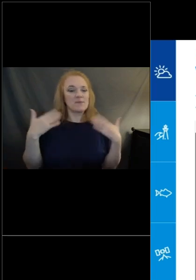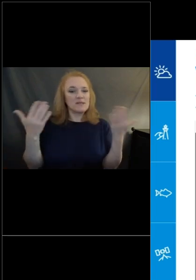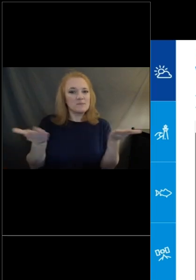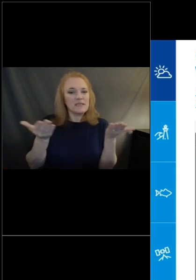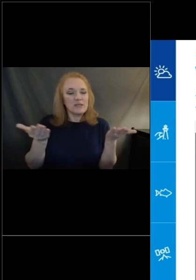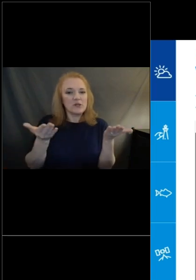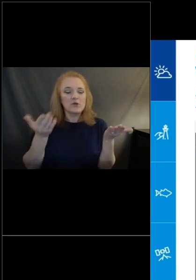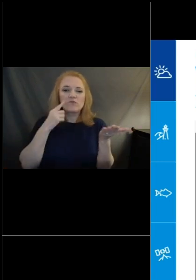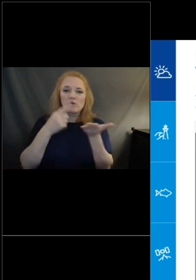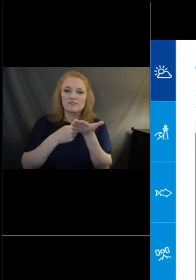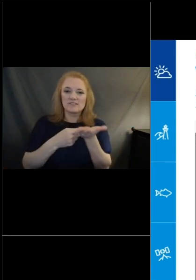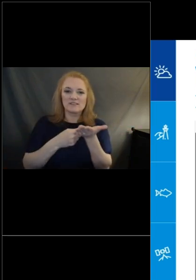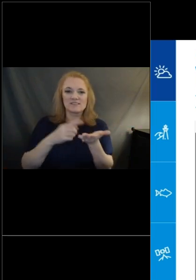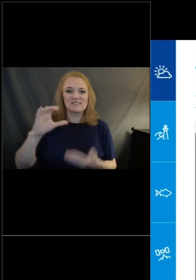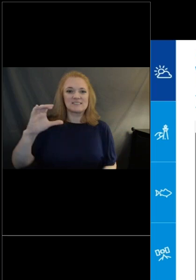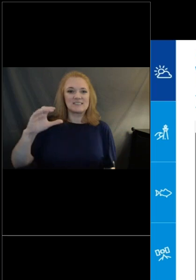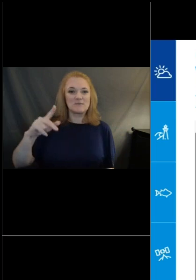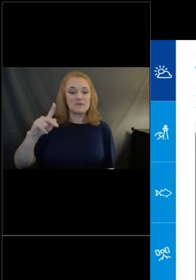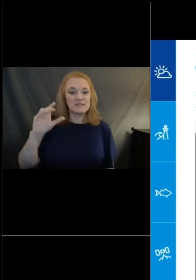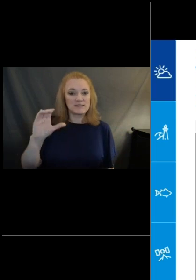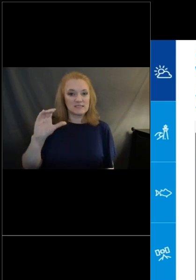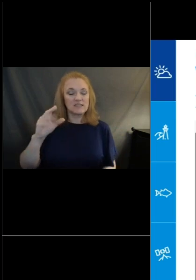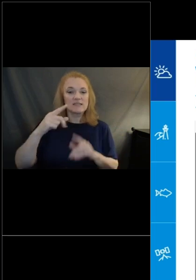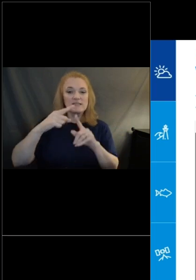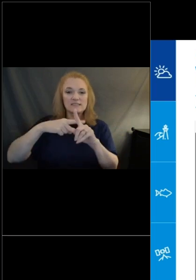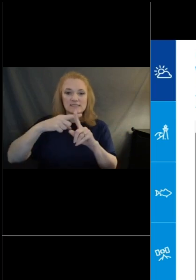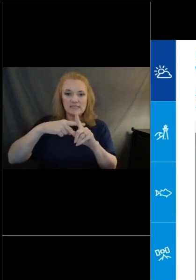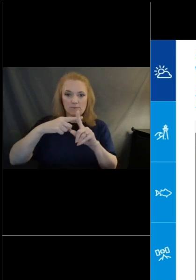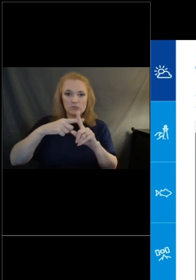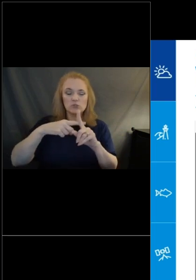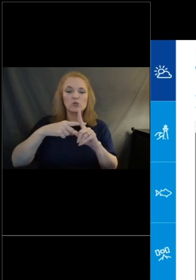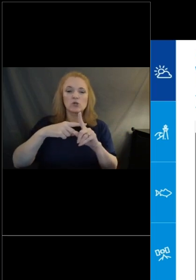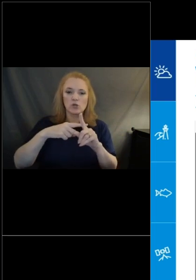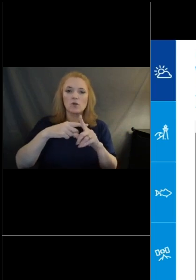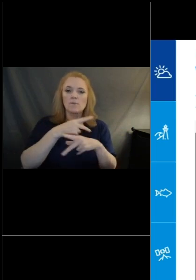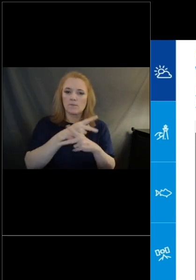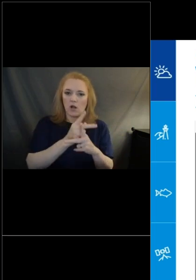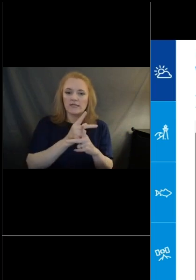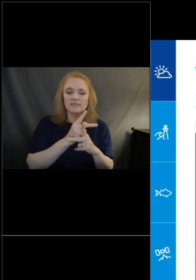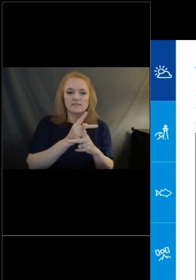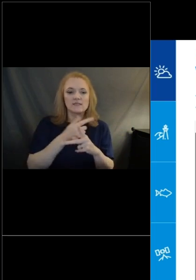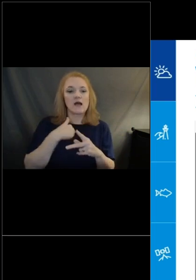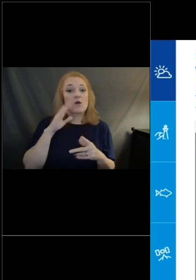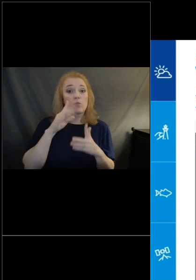go over some of CPC's temperature related products. I'm going to start from longer